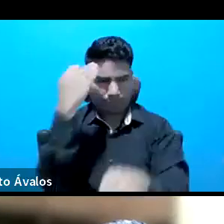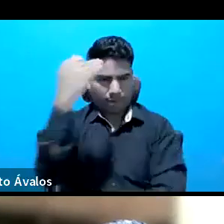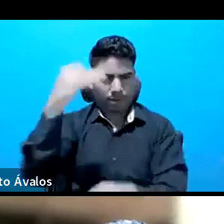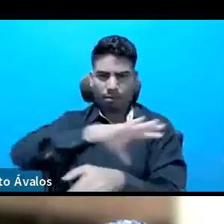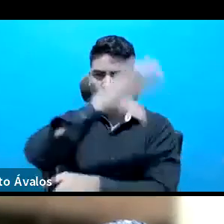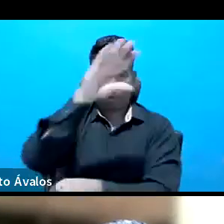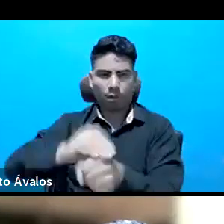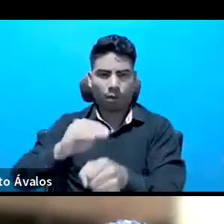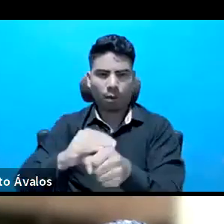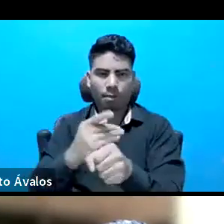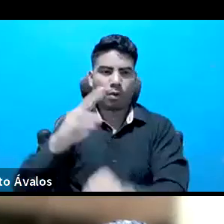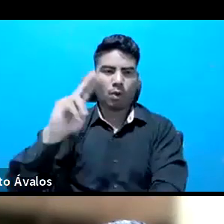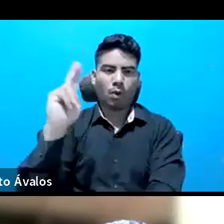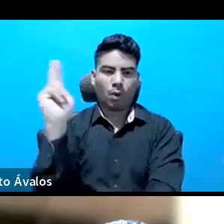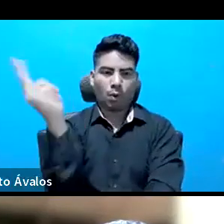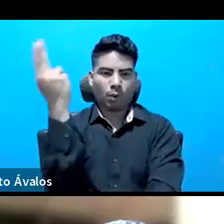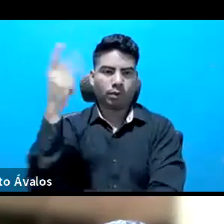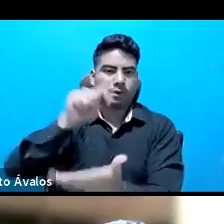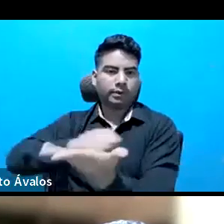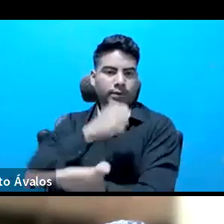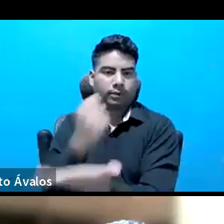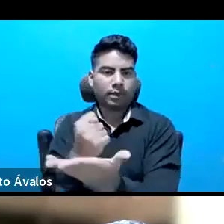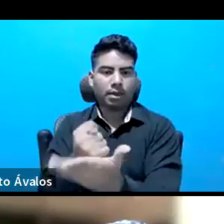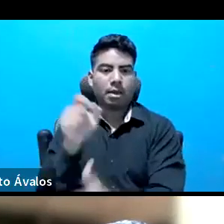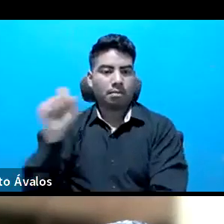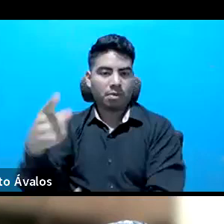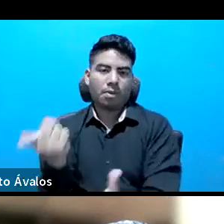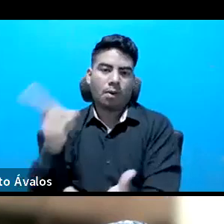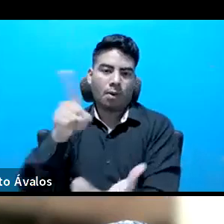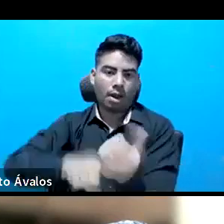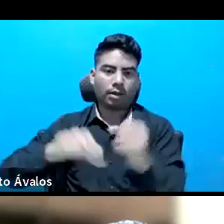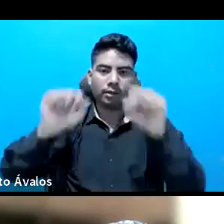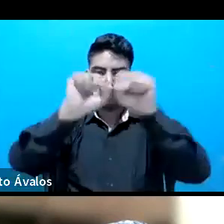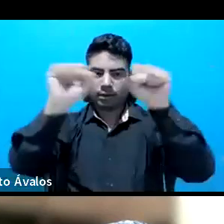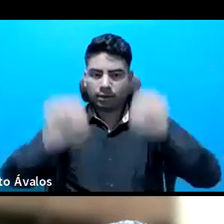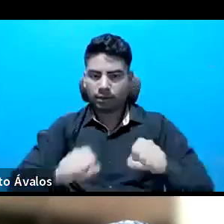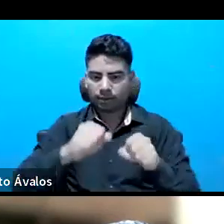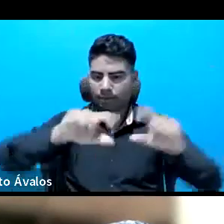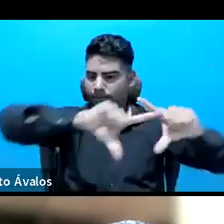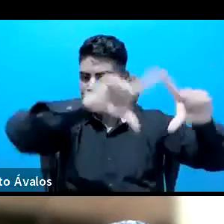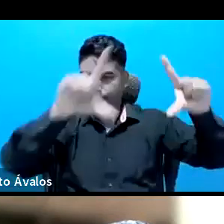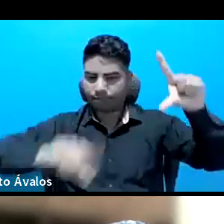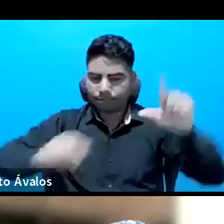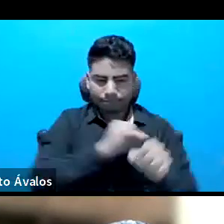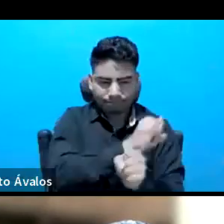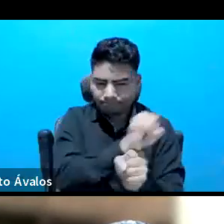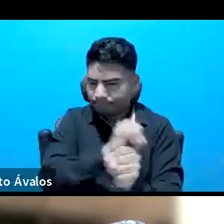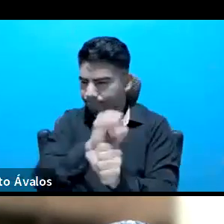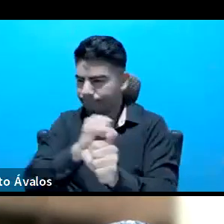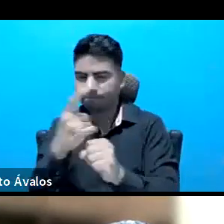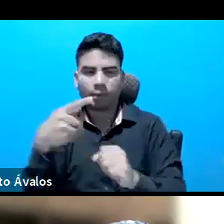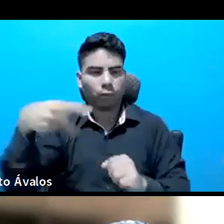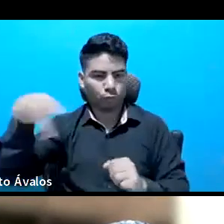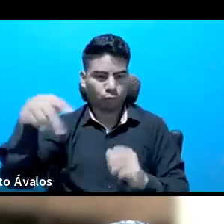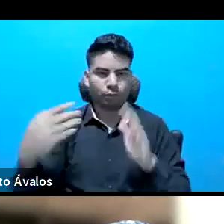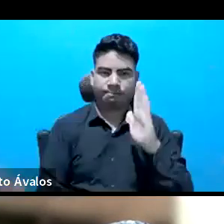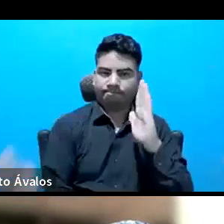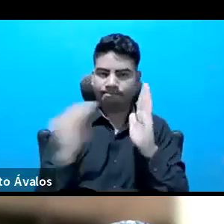Investigator, I tempo complete to the Line University that out at Temple, complete to the Lab University that autonomy. Yeah. They mess is They mass is the pertinent cell system, internationally, Andre